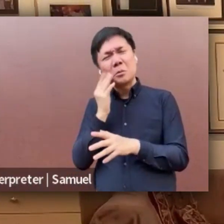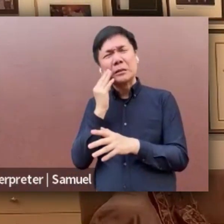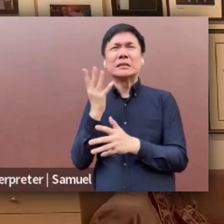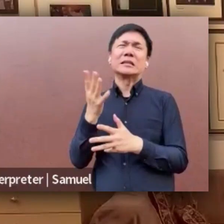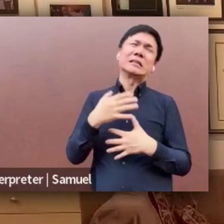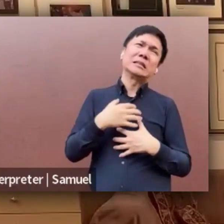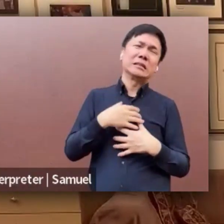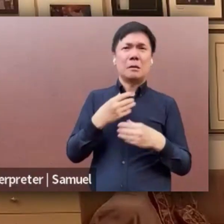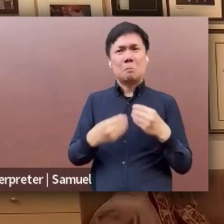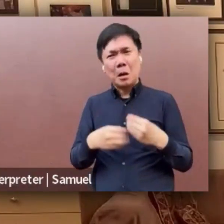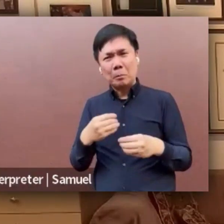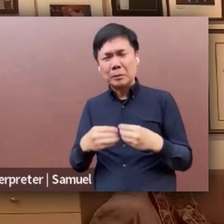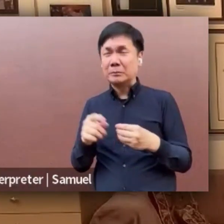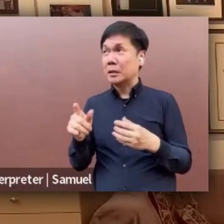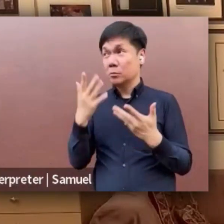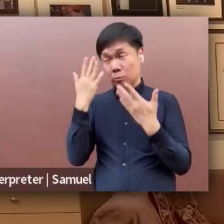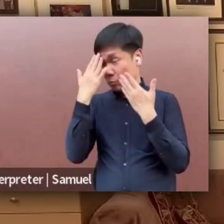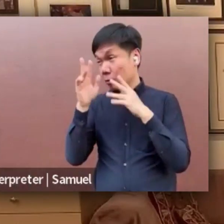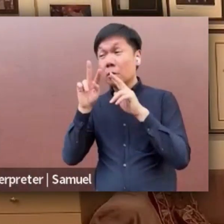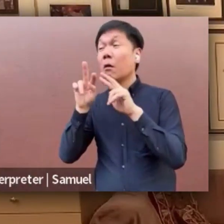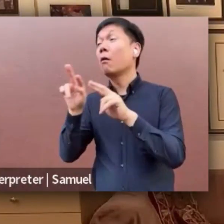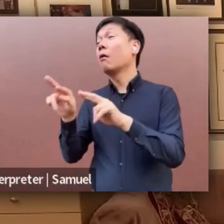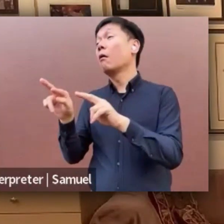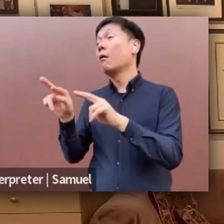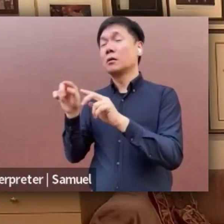mine that point out problems that are otherwise invisible.